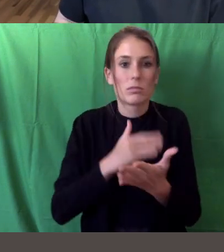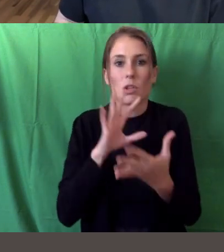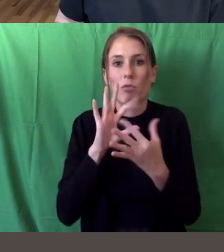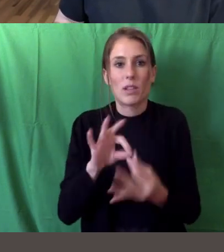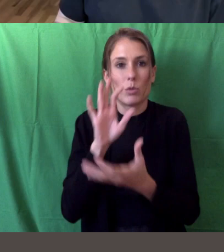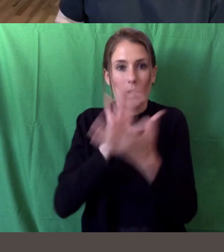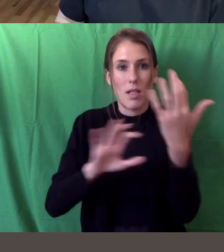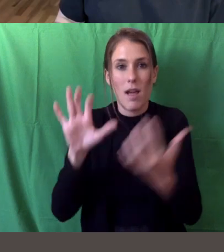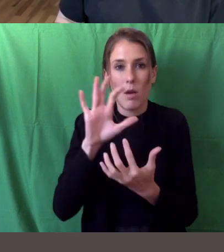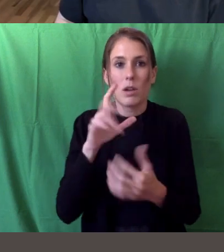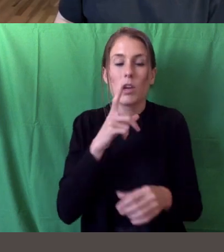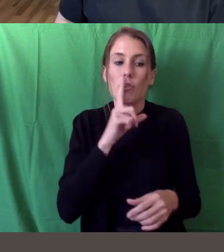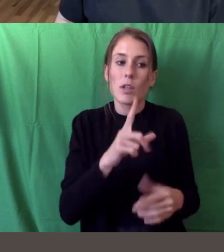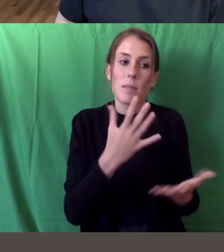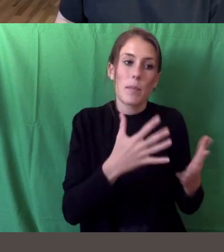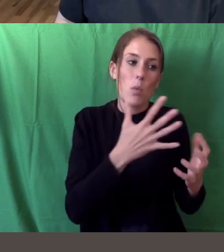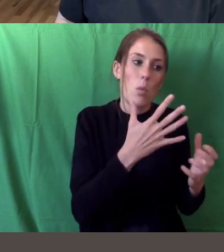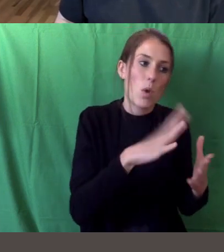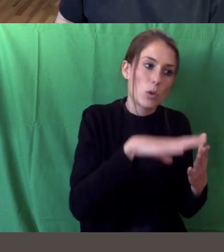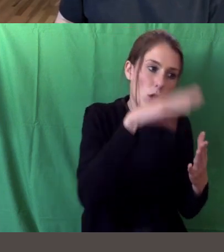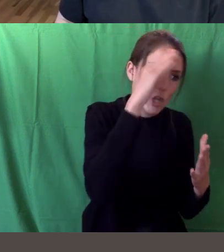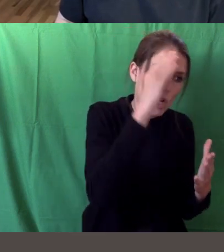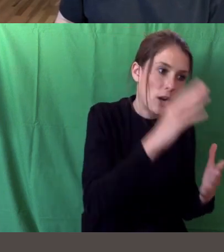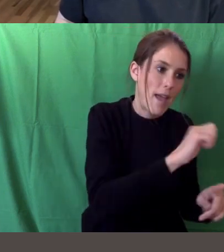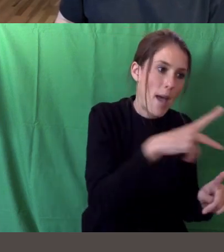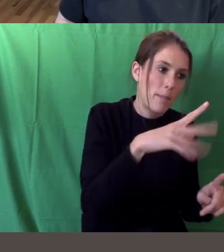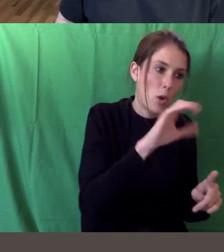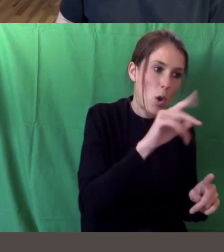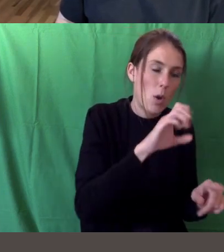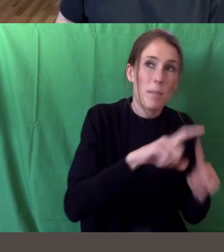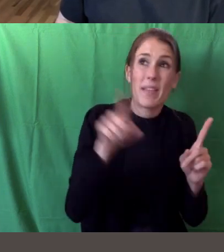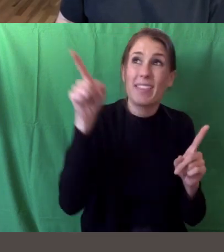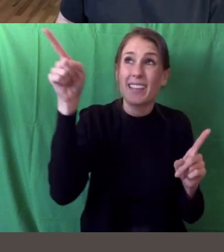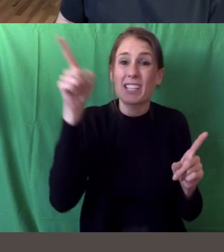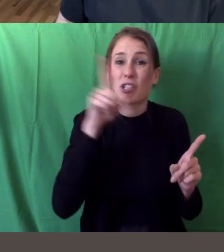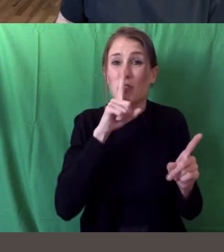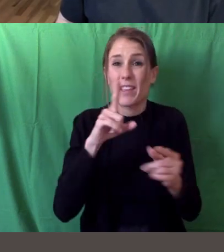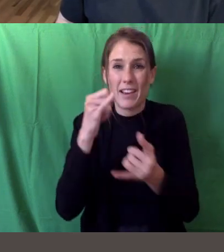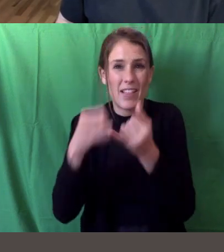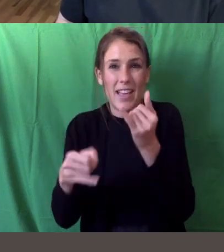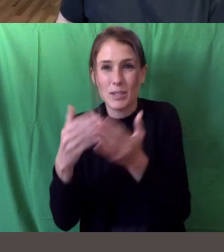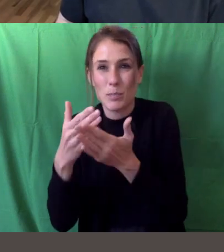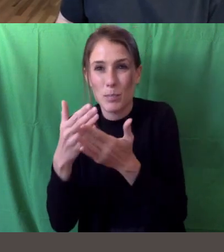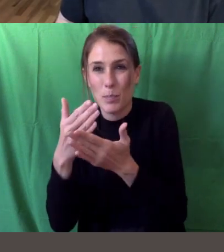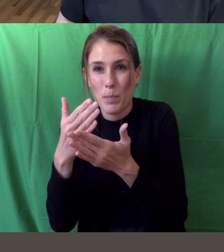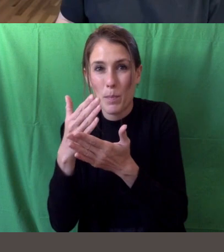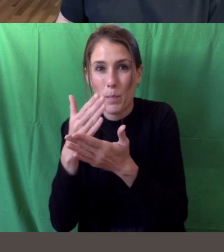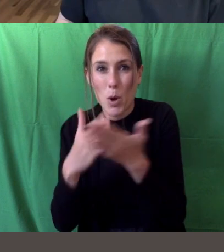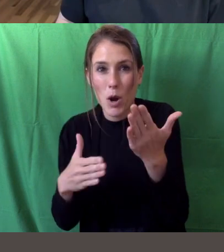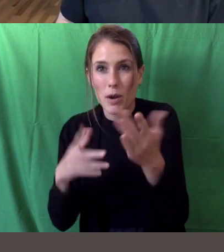and cloud things are sort of peripheral to the primary thing you're trying to accomplish. They're really a hurdle on the path from A to B, where A is some problem